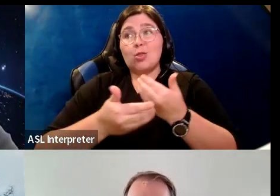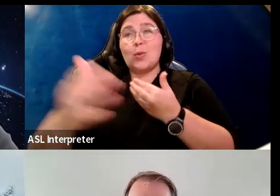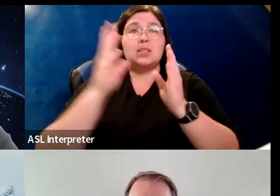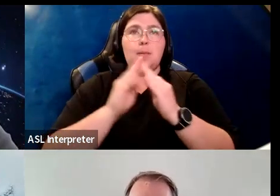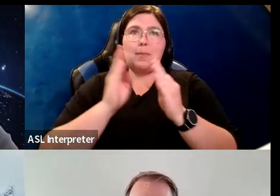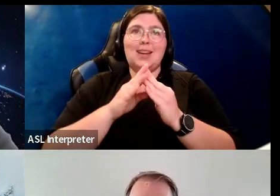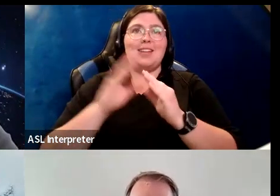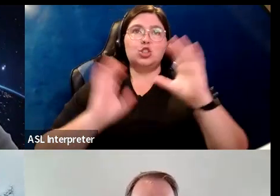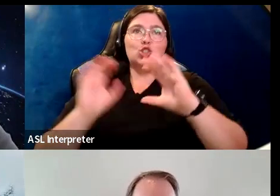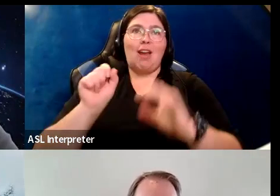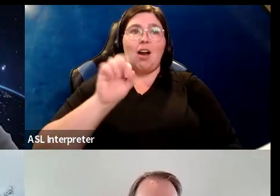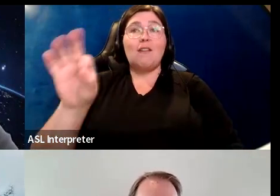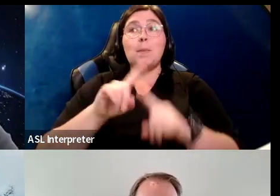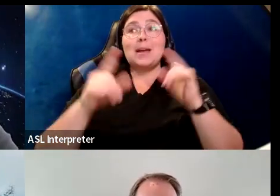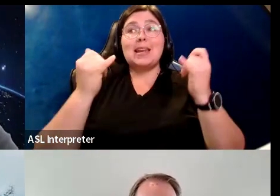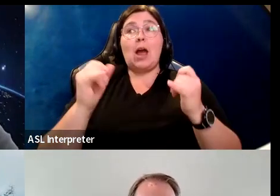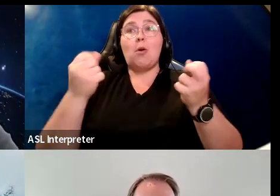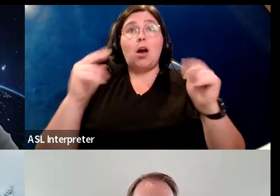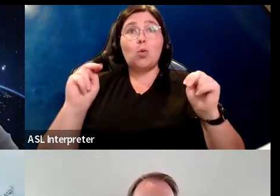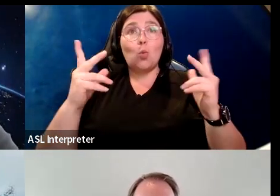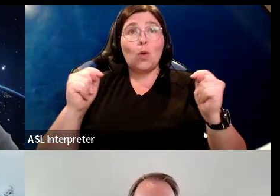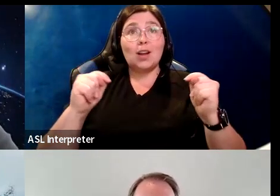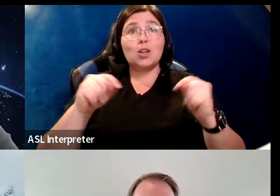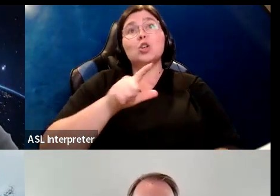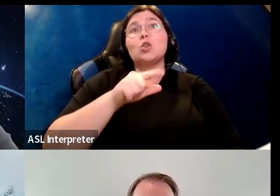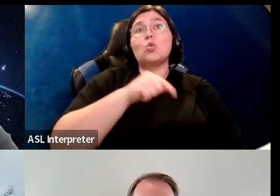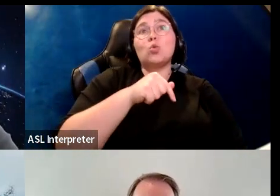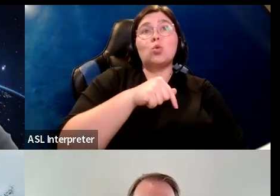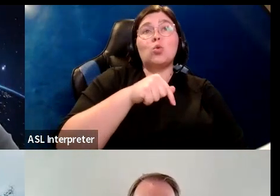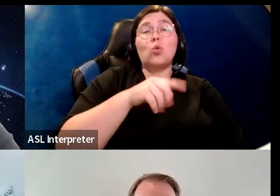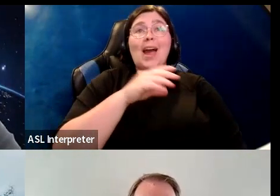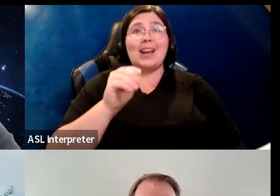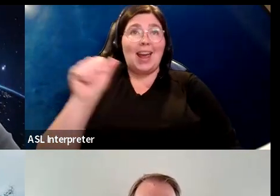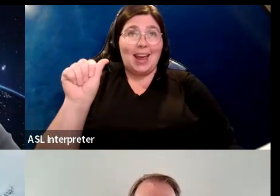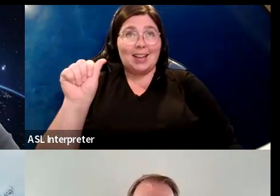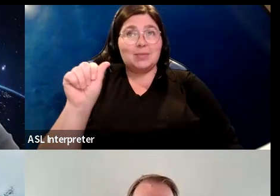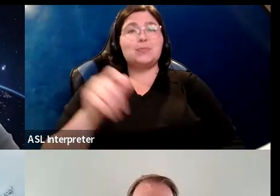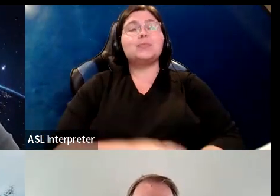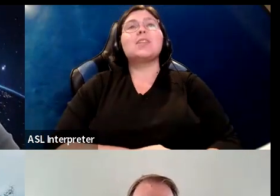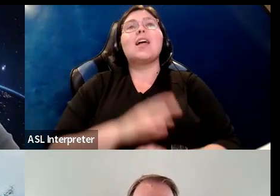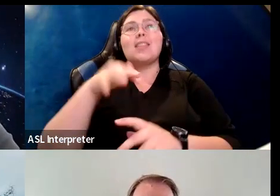But what we do have turned on is the Q&A tab that's also part of the Zoom navigation.